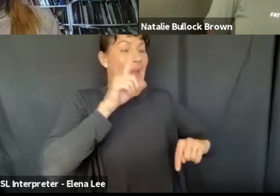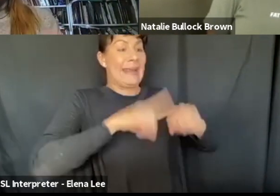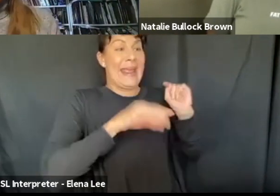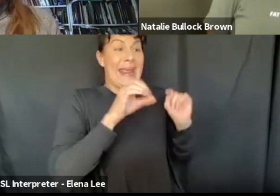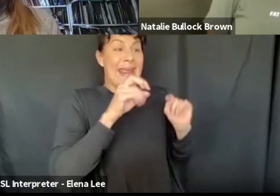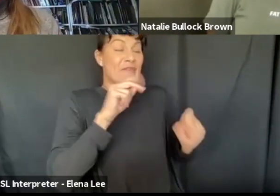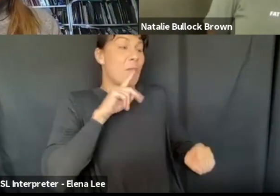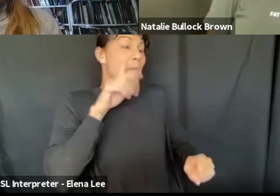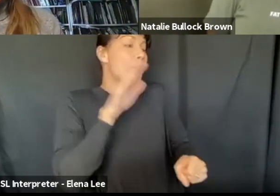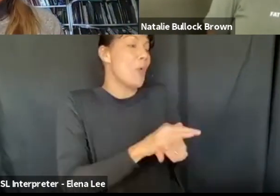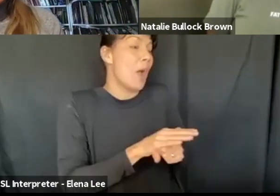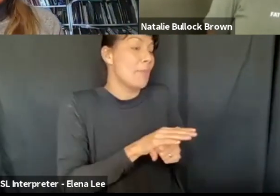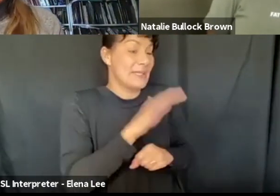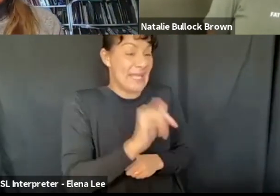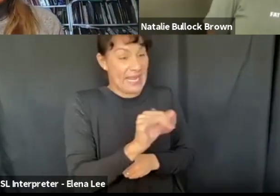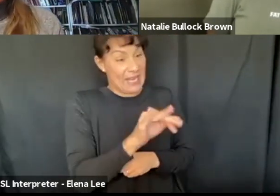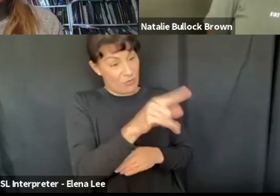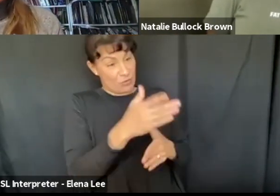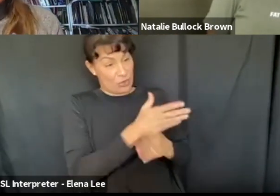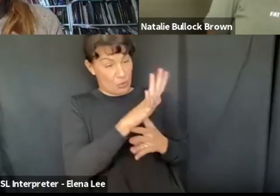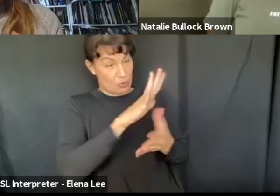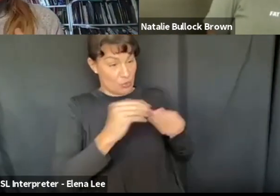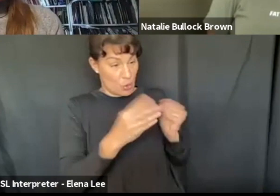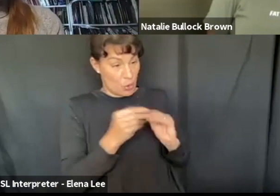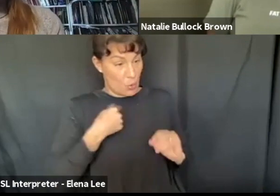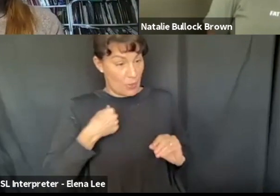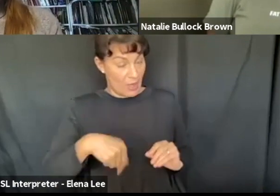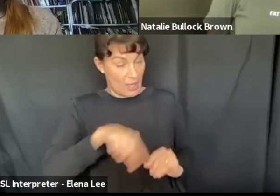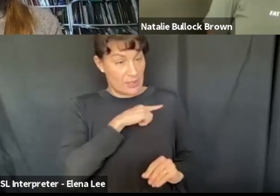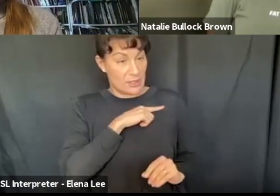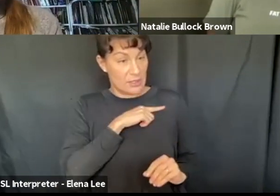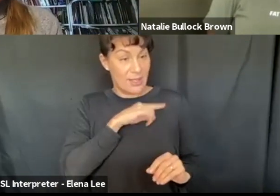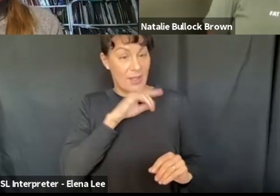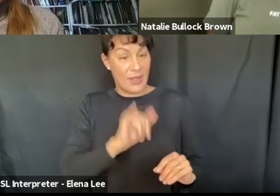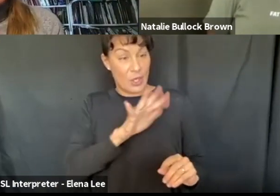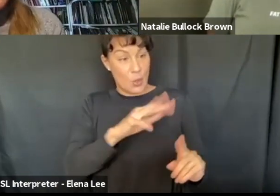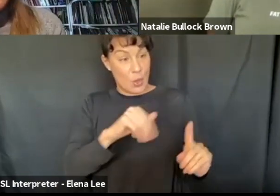that by you sharing your story with us, the abuses that you're facing are going to stop, right?